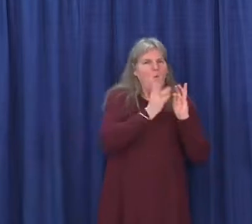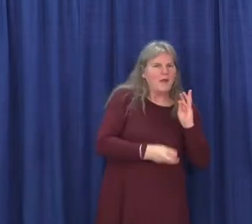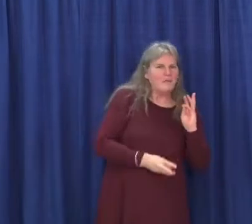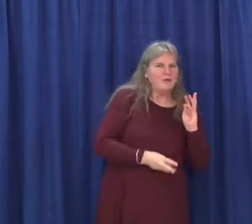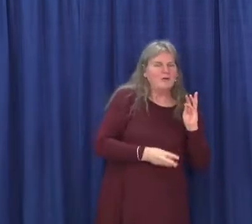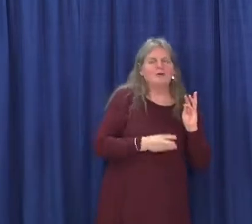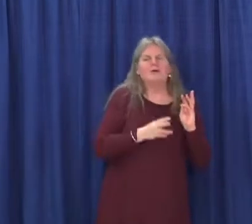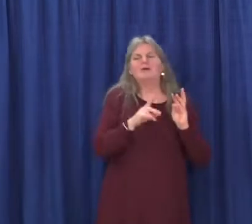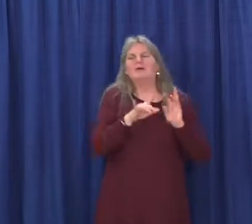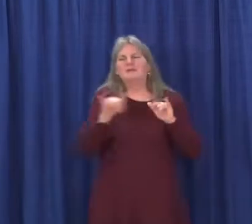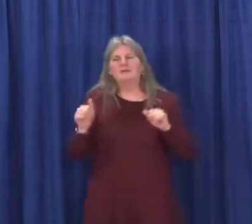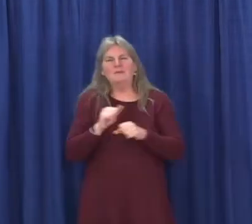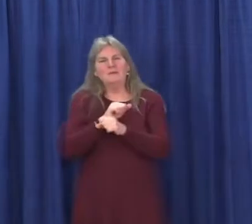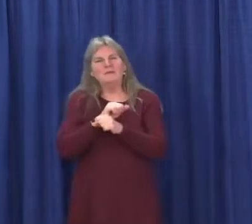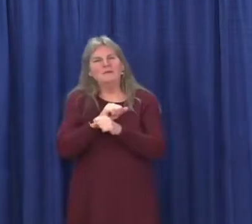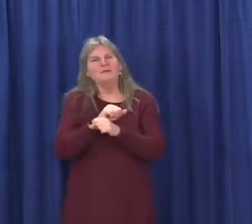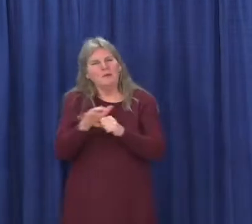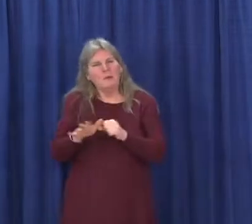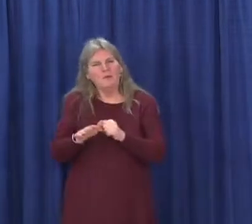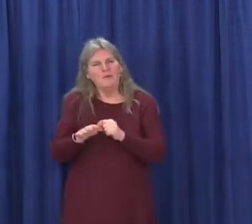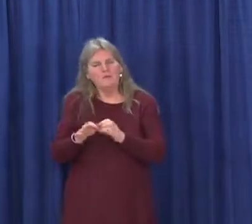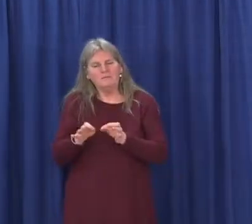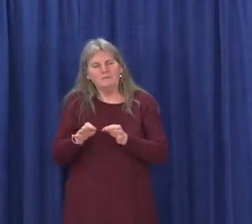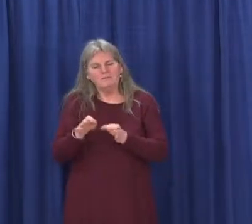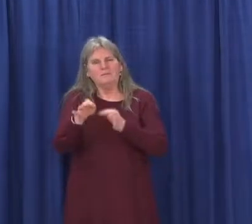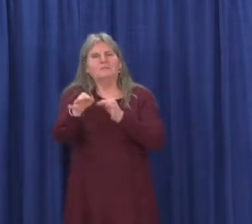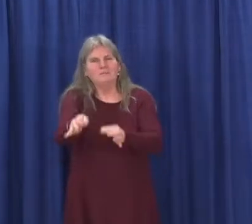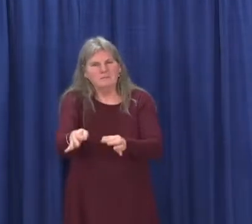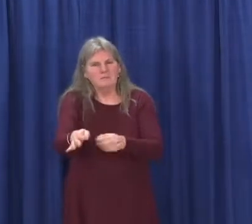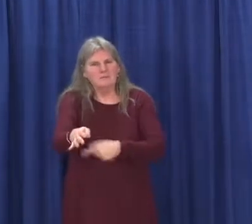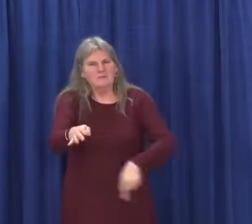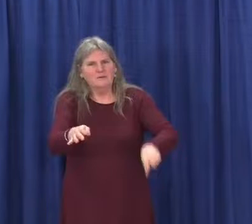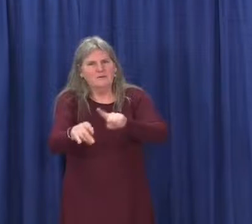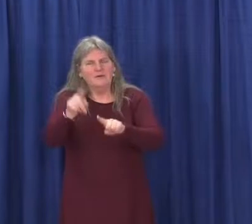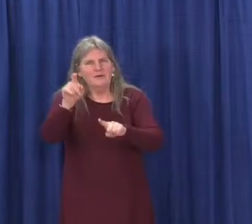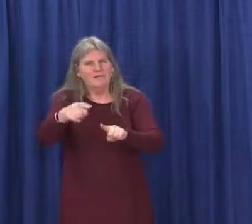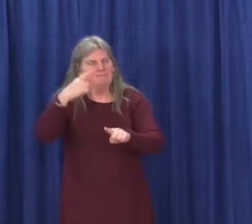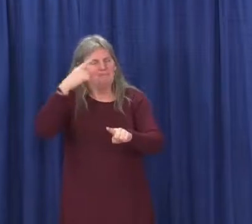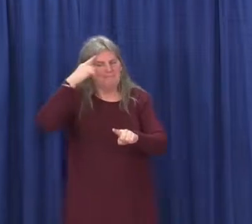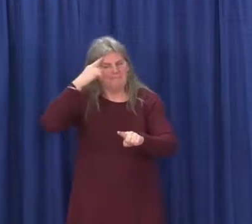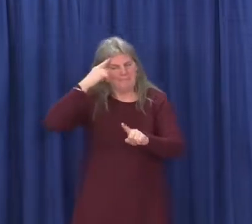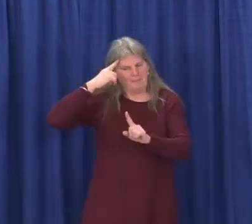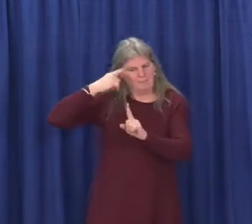must all dig deep and have perspective on this right now. As the days get longer,